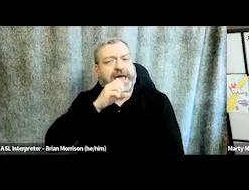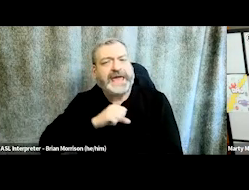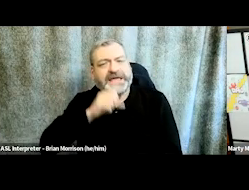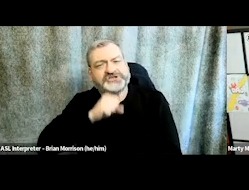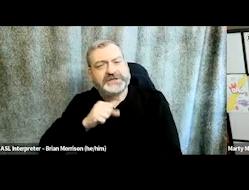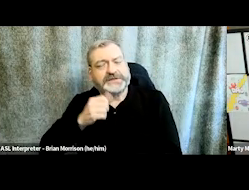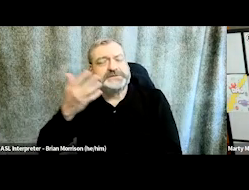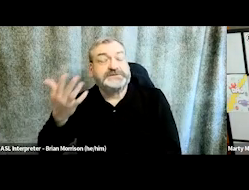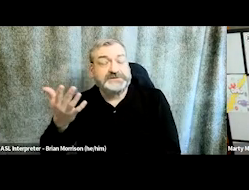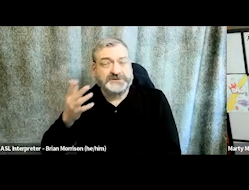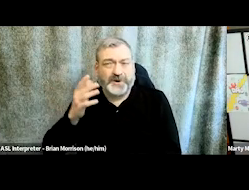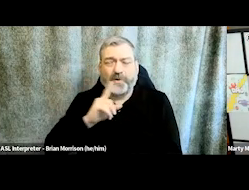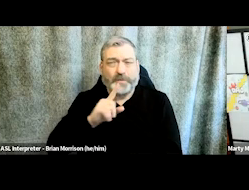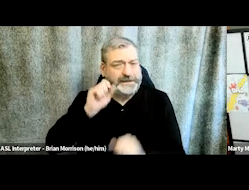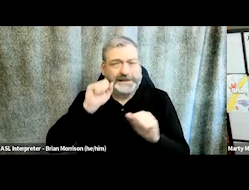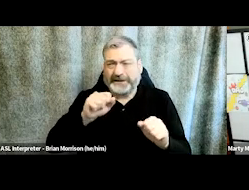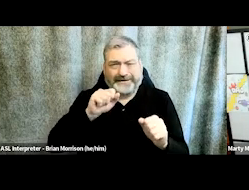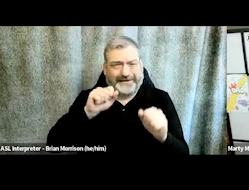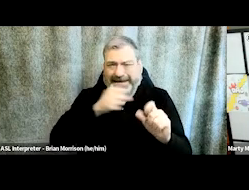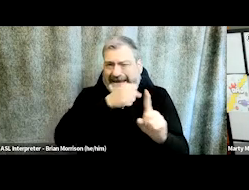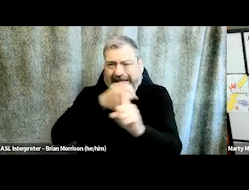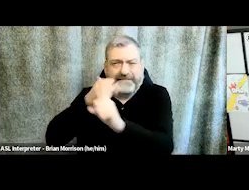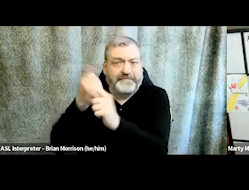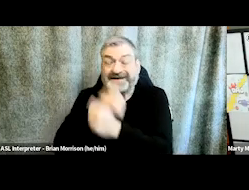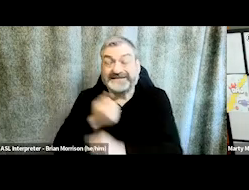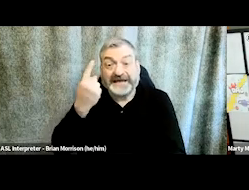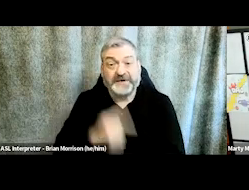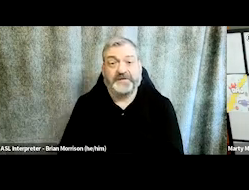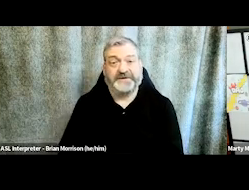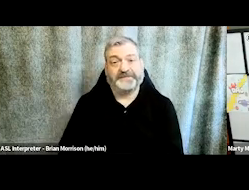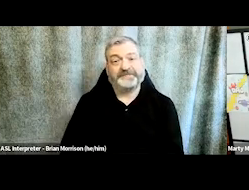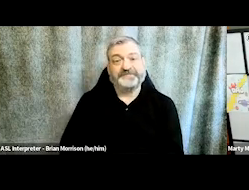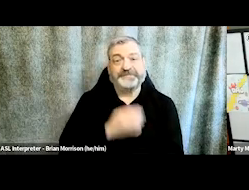So as someone who comes more from a nonprofit and a community